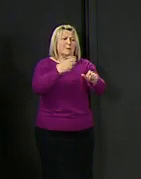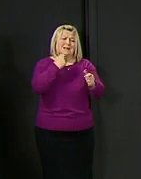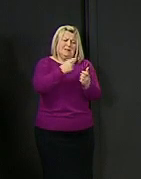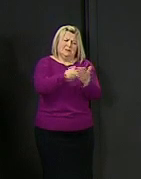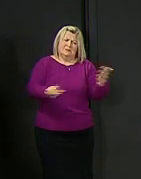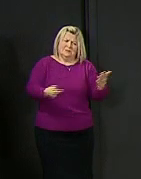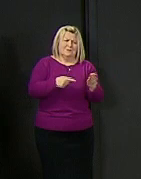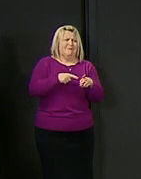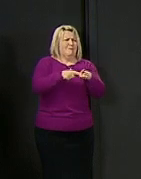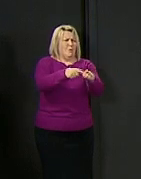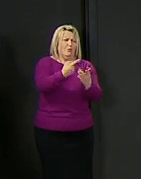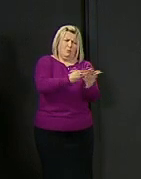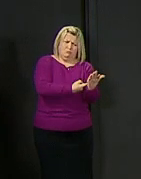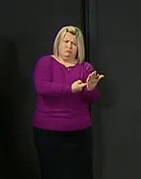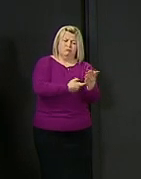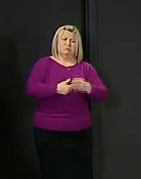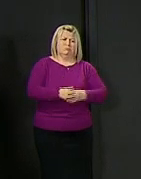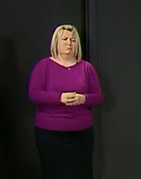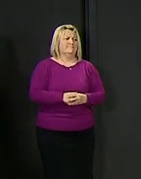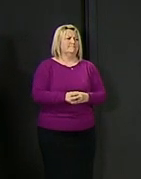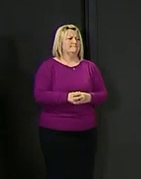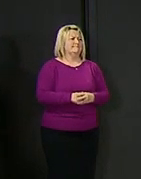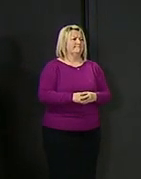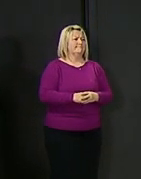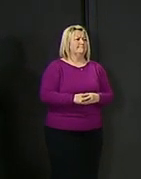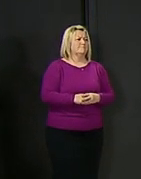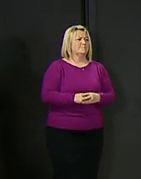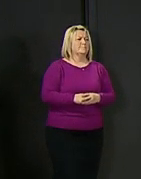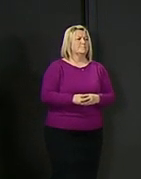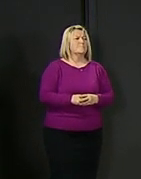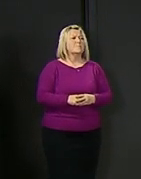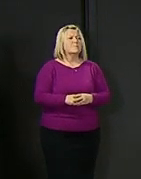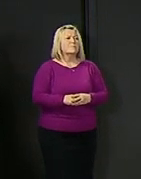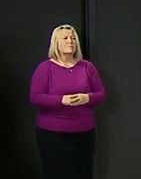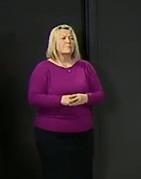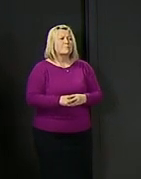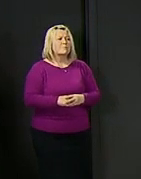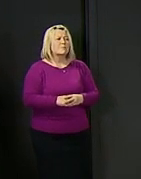from the P and J.